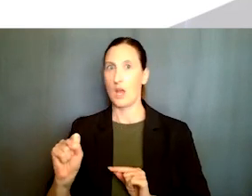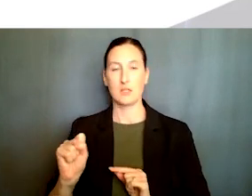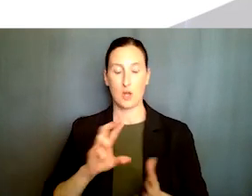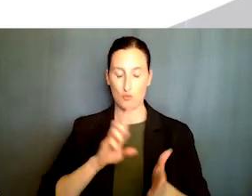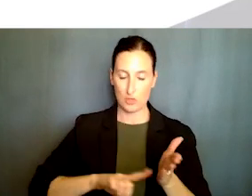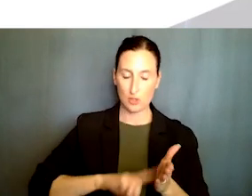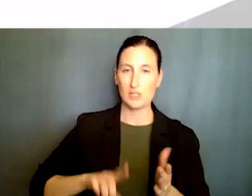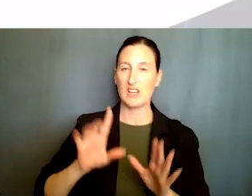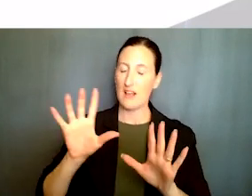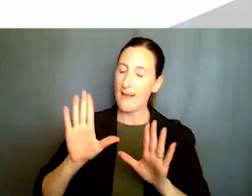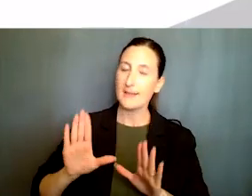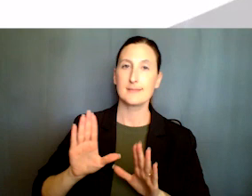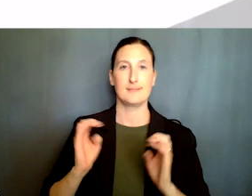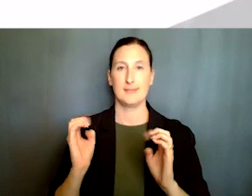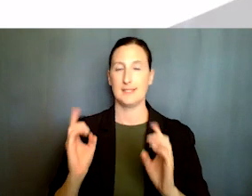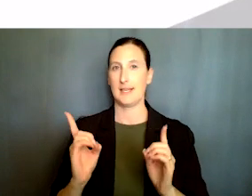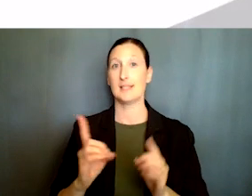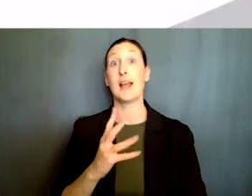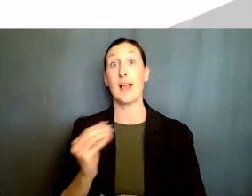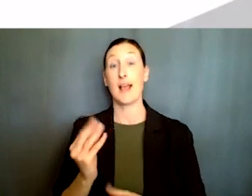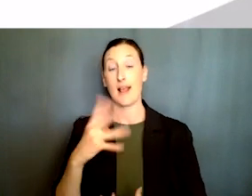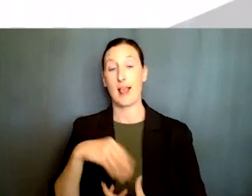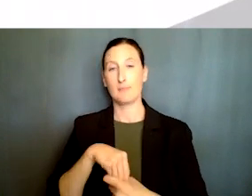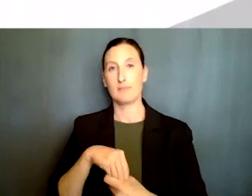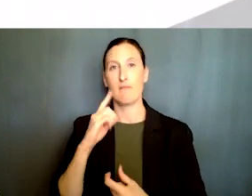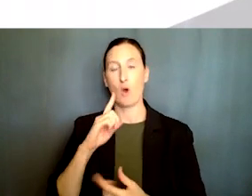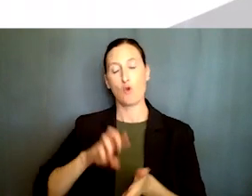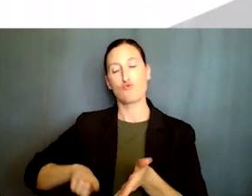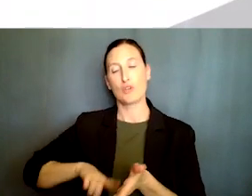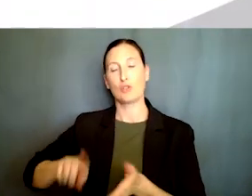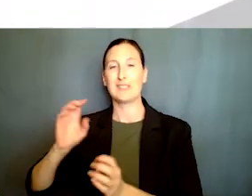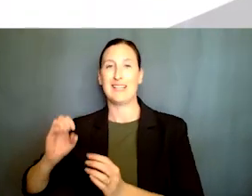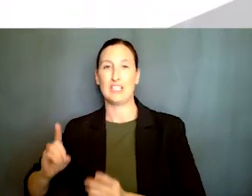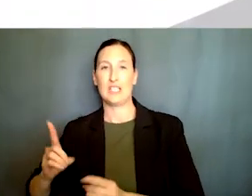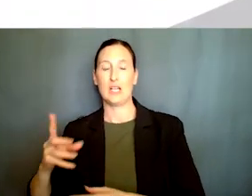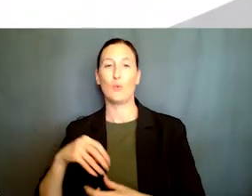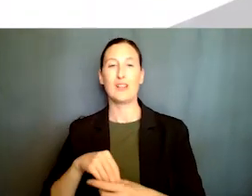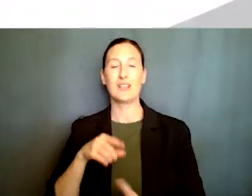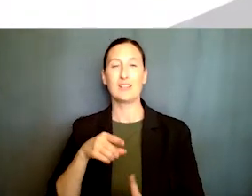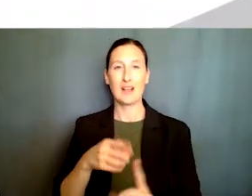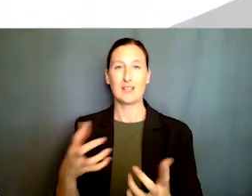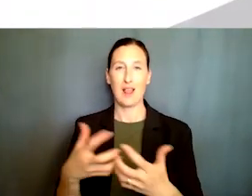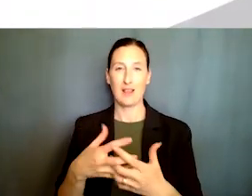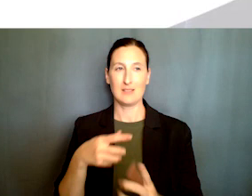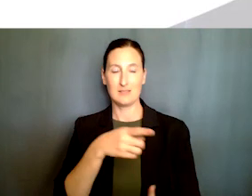excellent education, and the integration of research and education within the context of the mission of the organization.